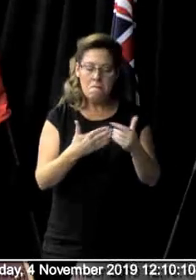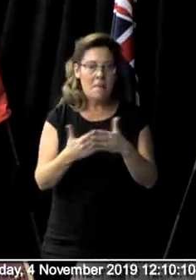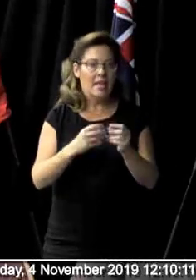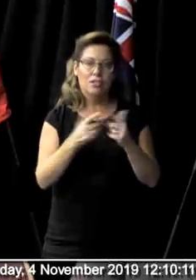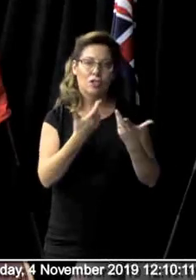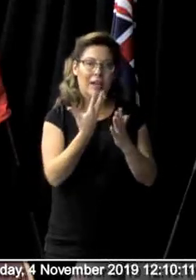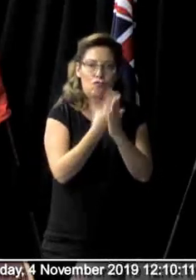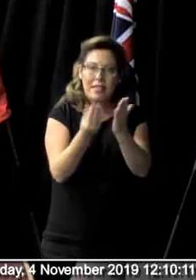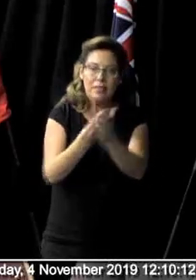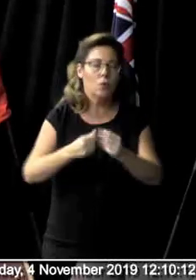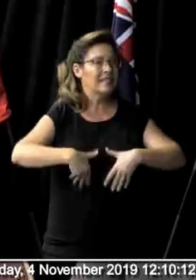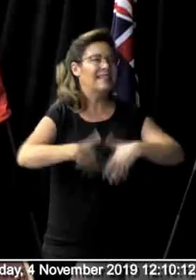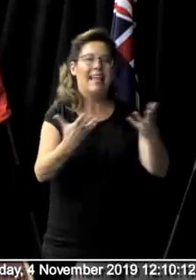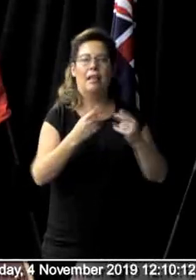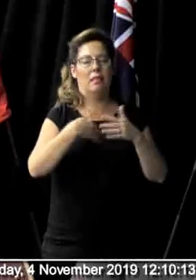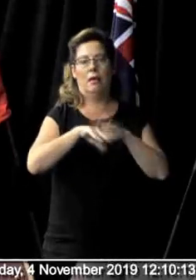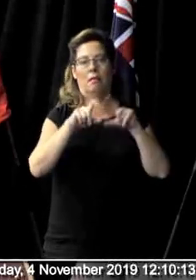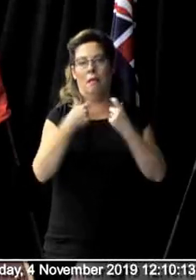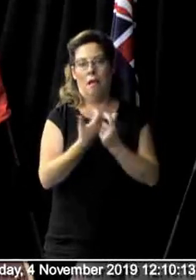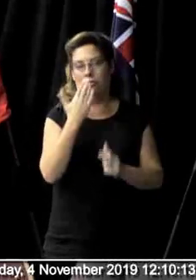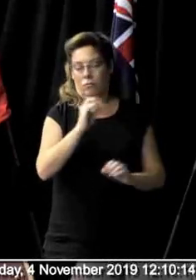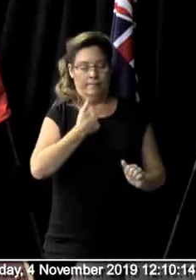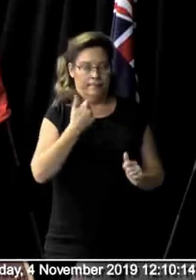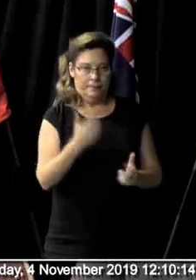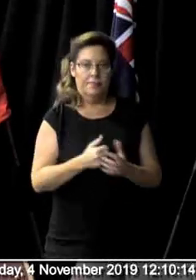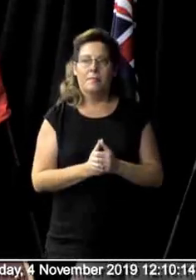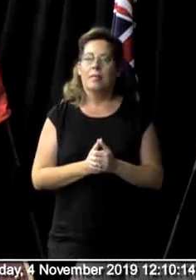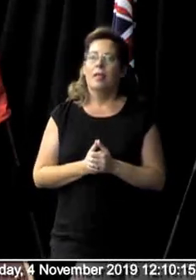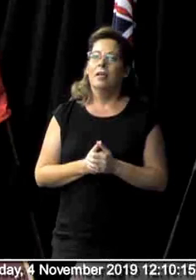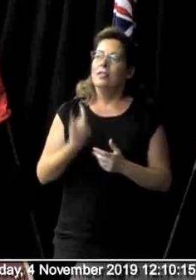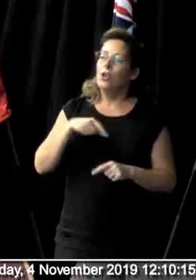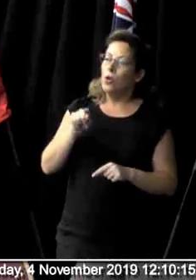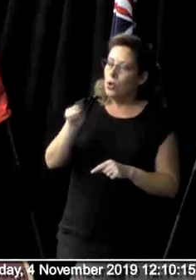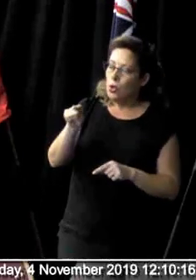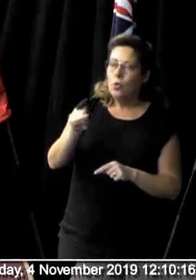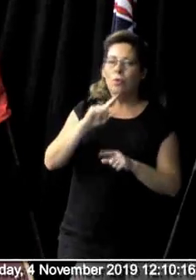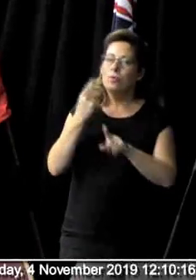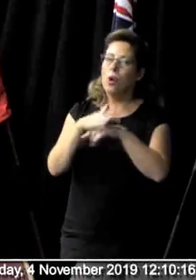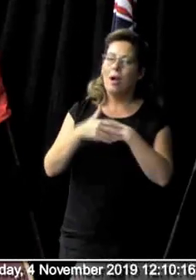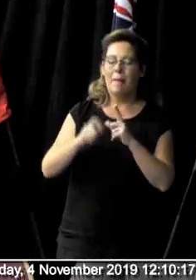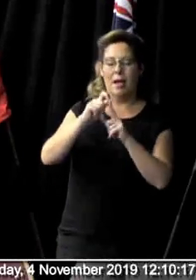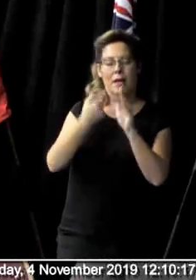You describe prep as being not so much about curriculum but getting kids ready